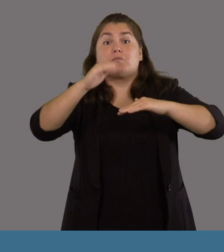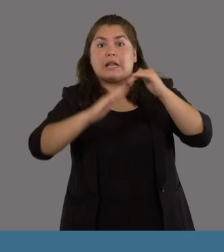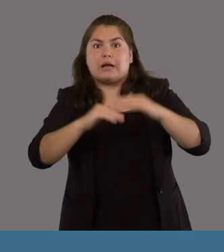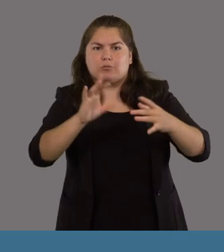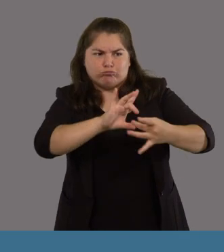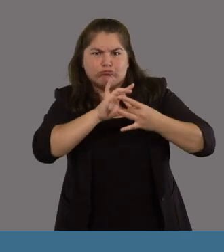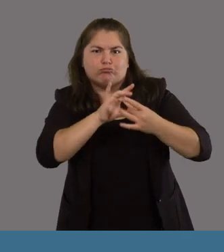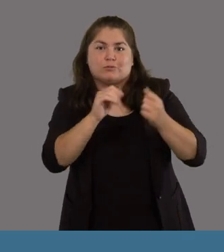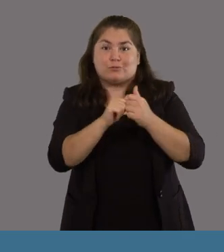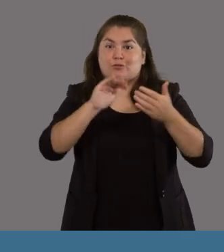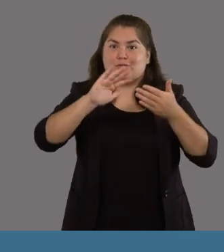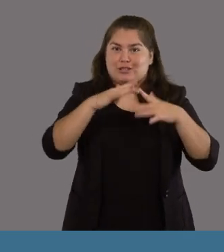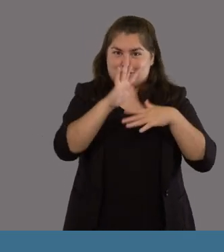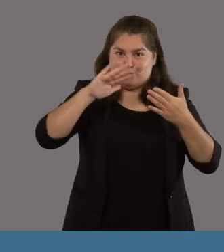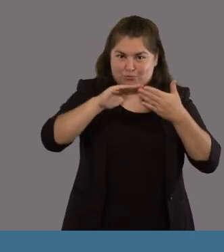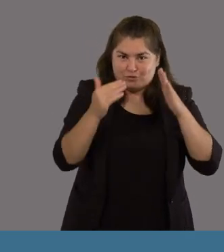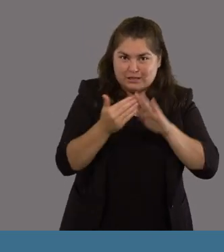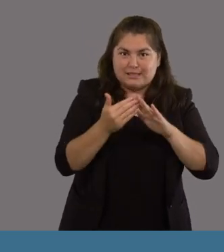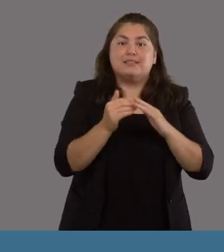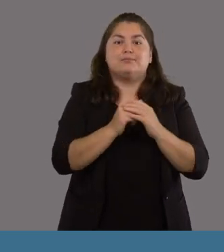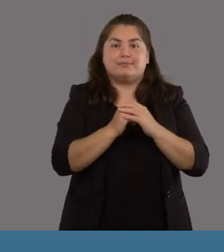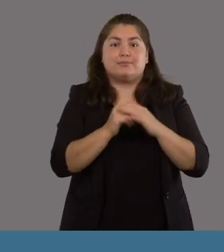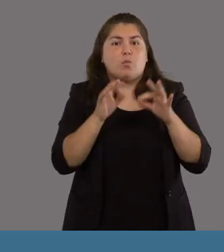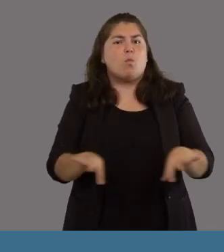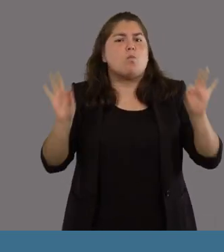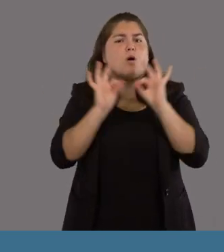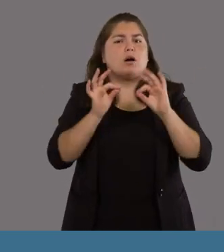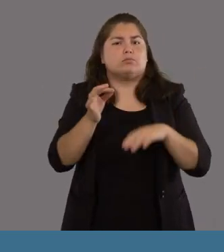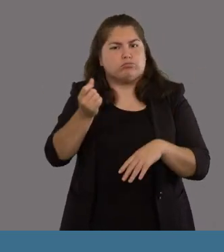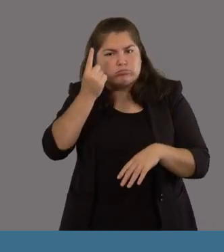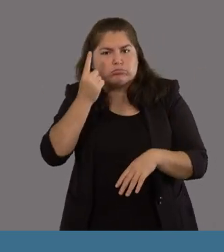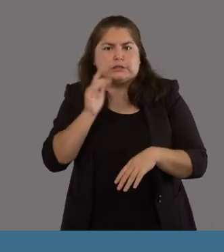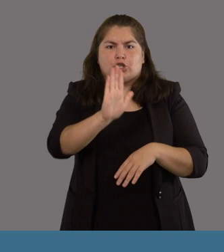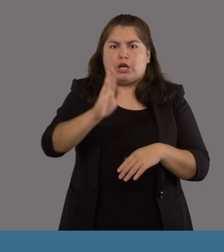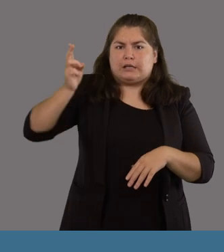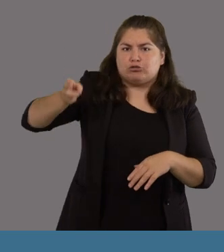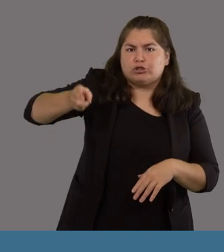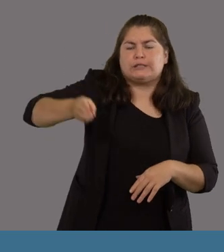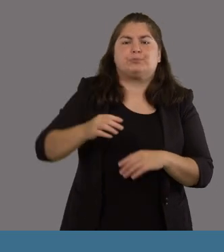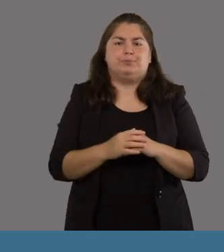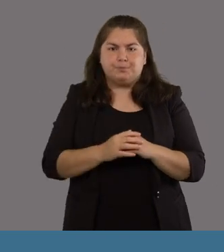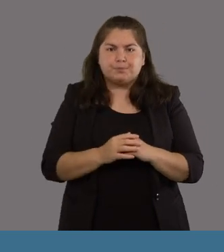When building relationships with Indigenous communities it is important to understand